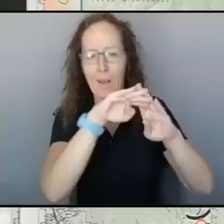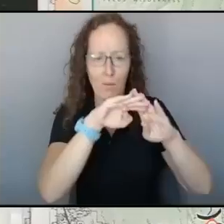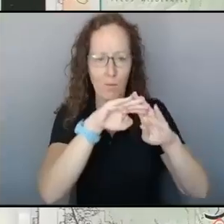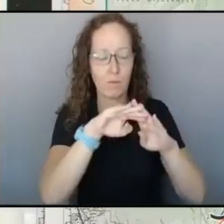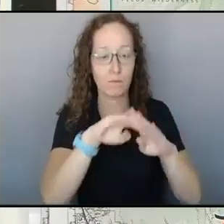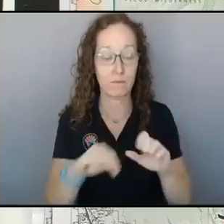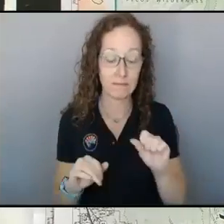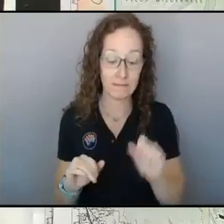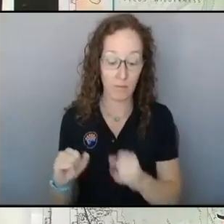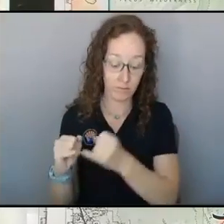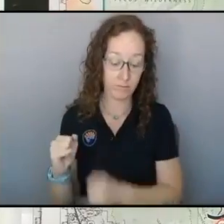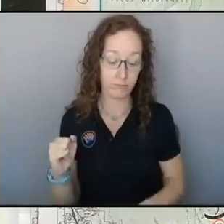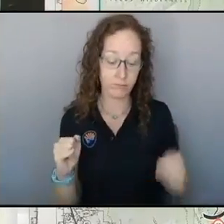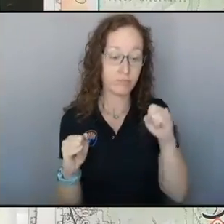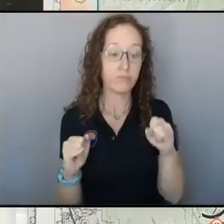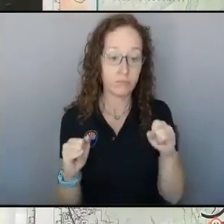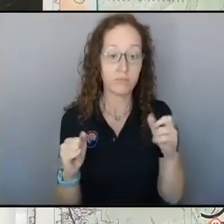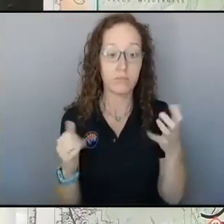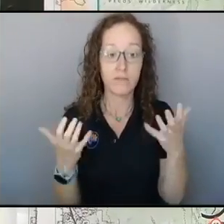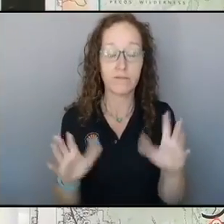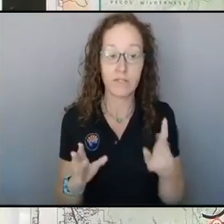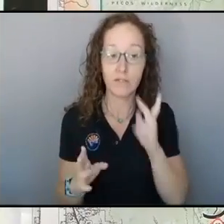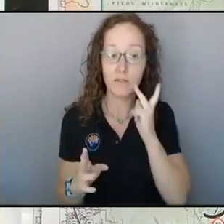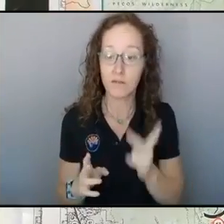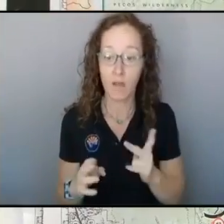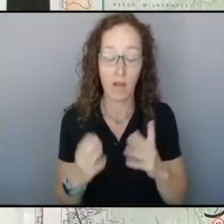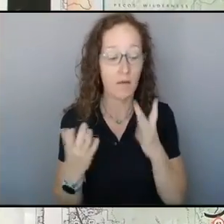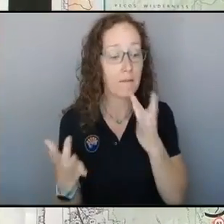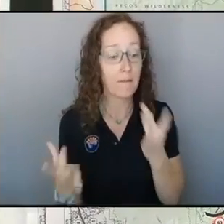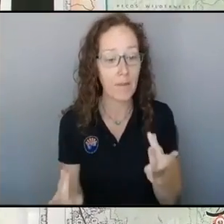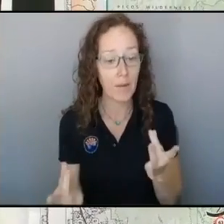saw relative humidity recoveries. Basically, how much